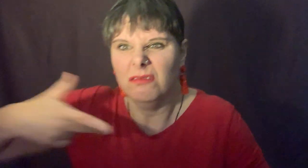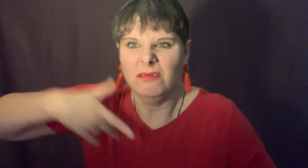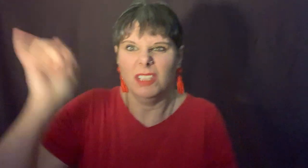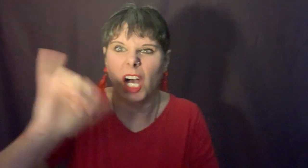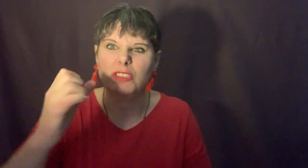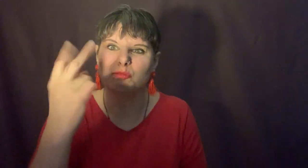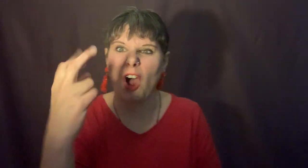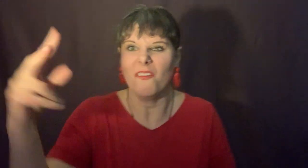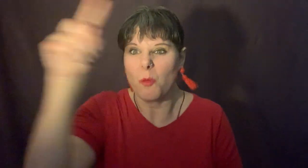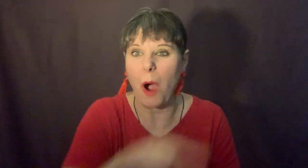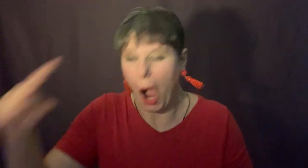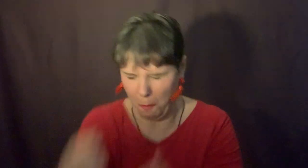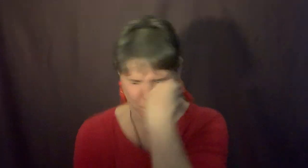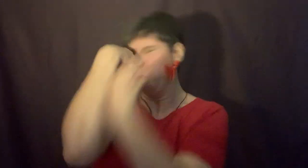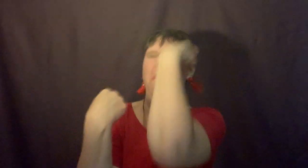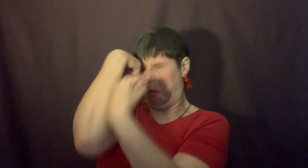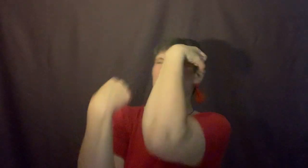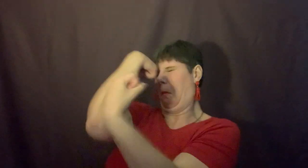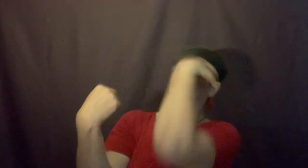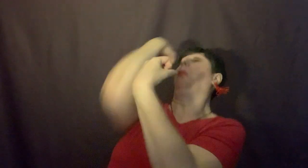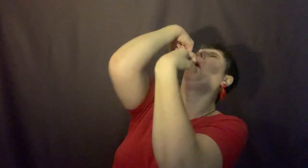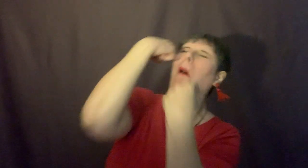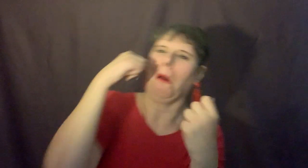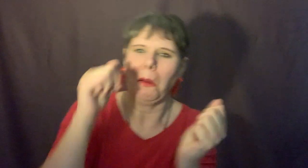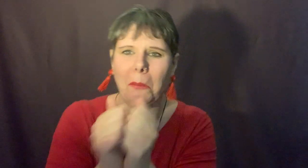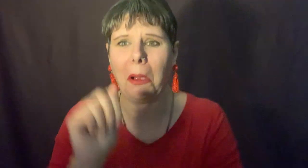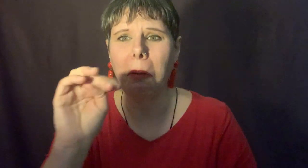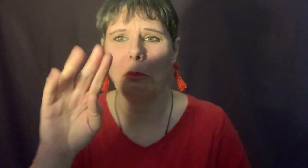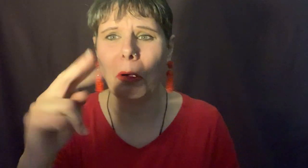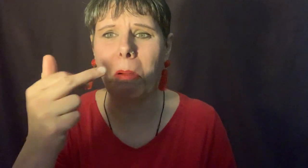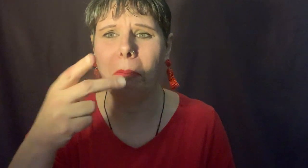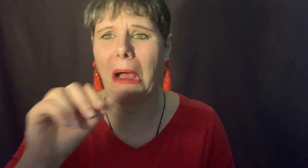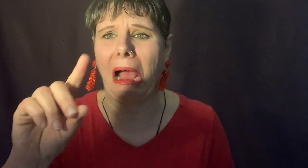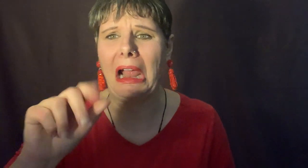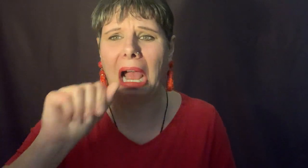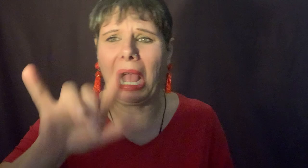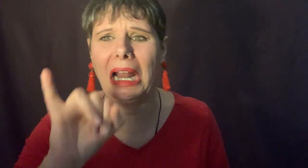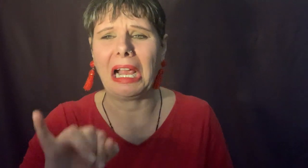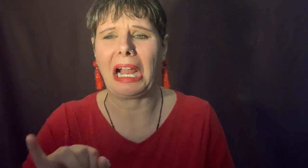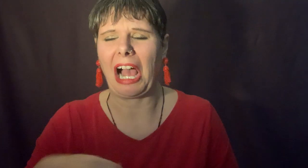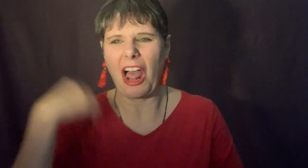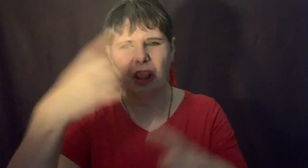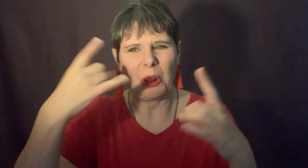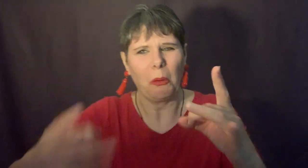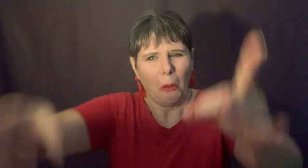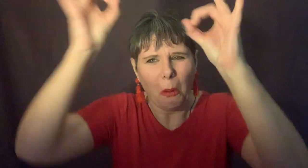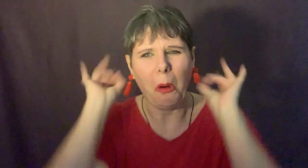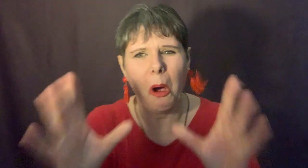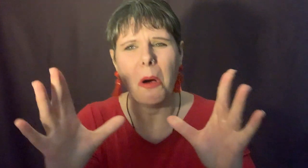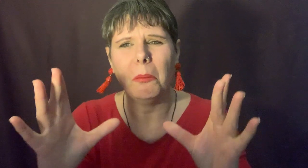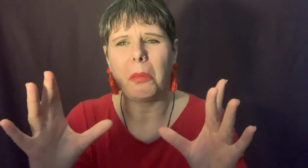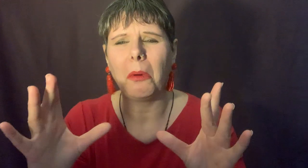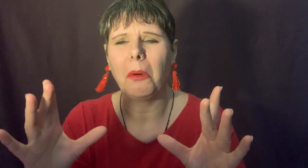I look like I went twelve rounds with Muhammad Ali. I look horrible!